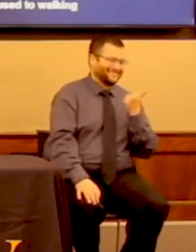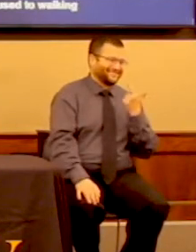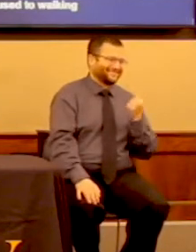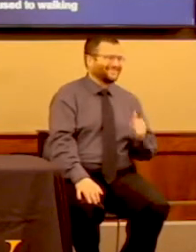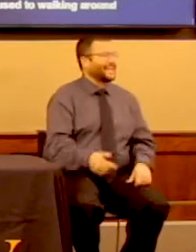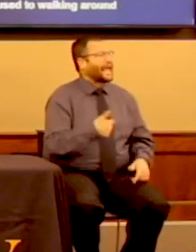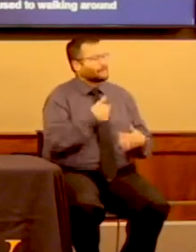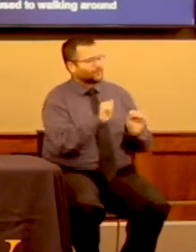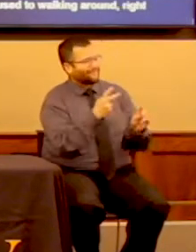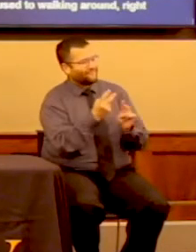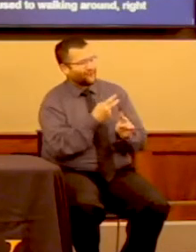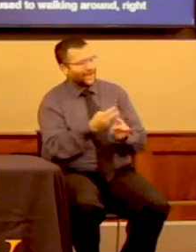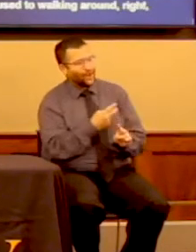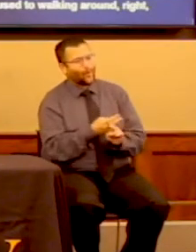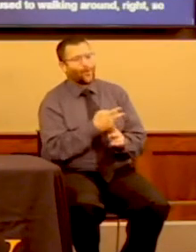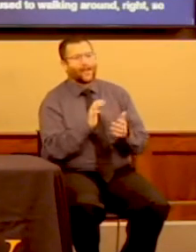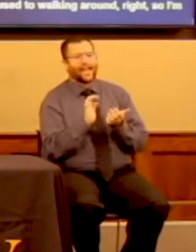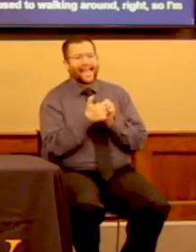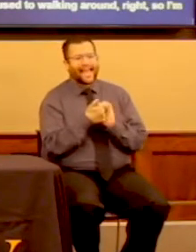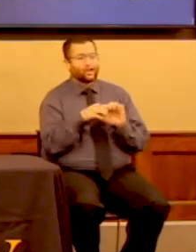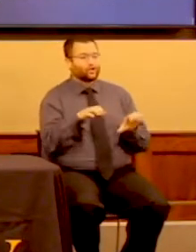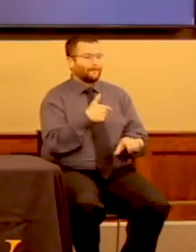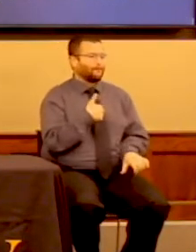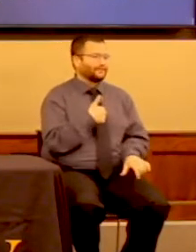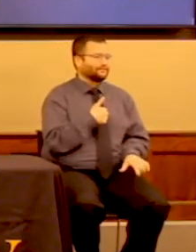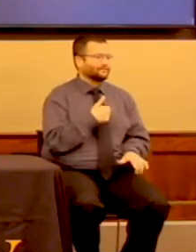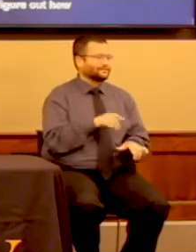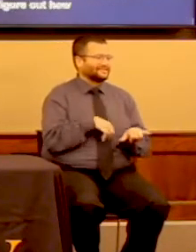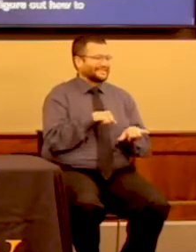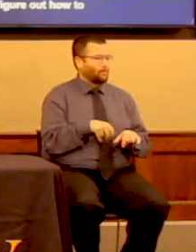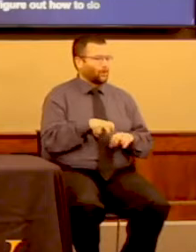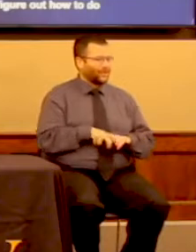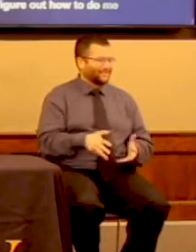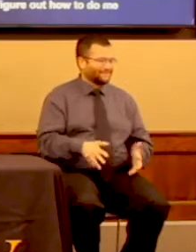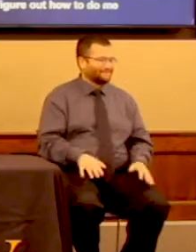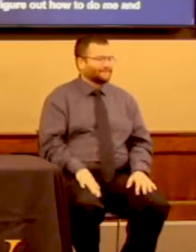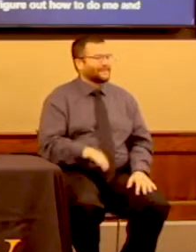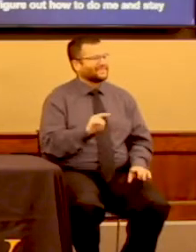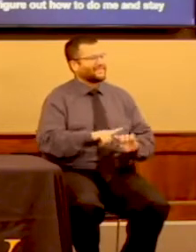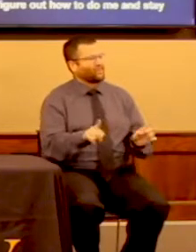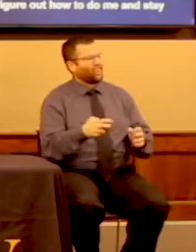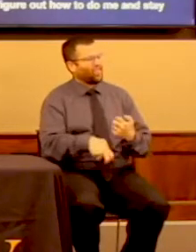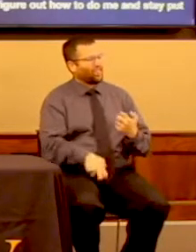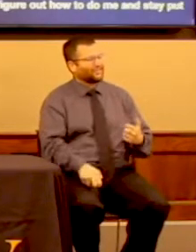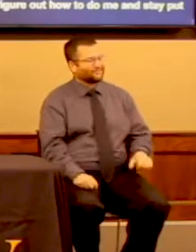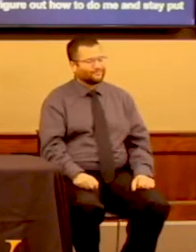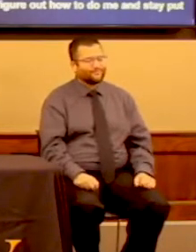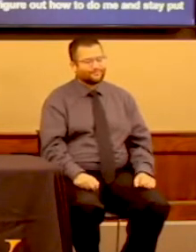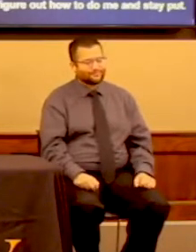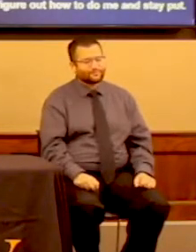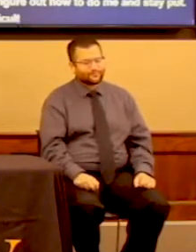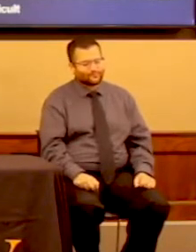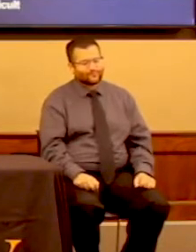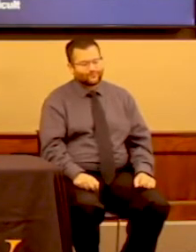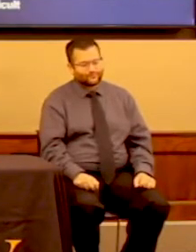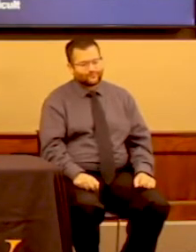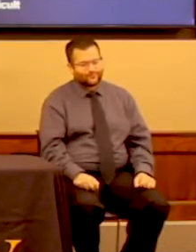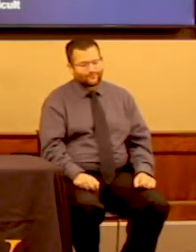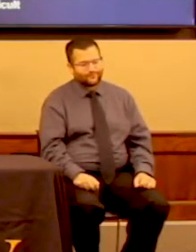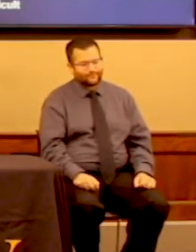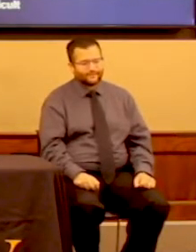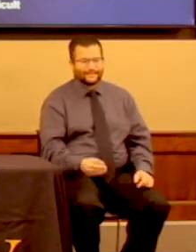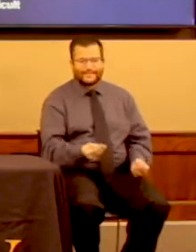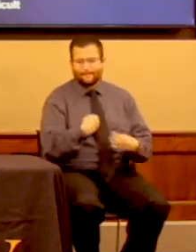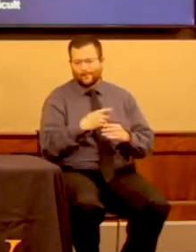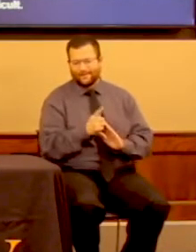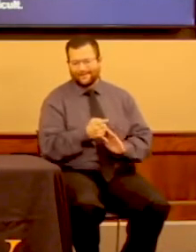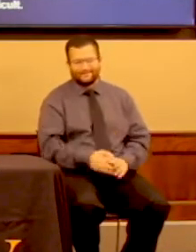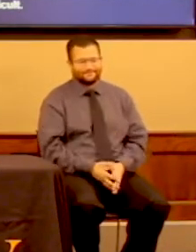figure out how to do me and stay put